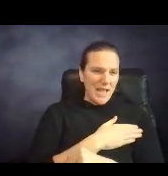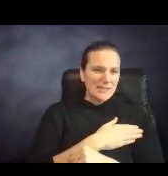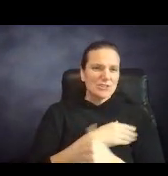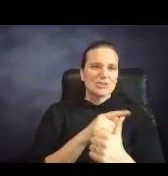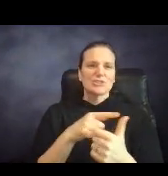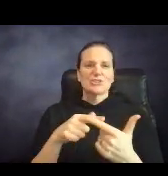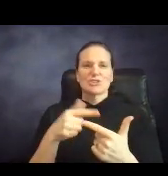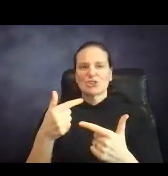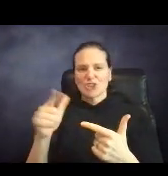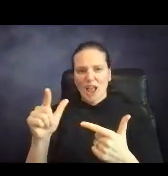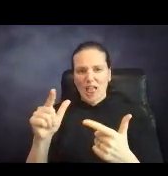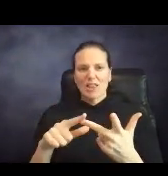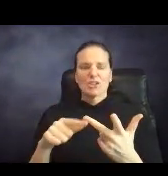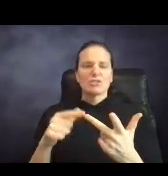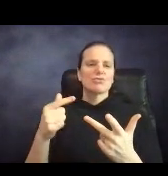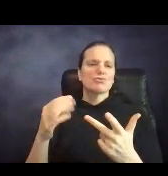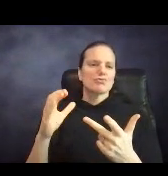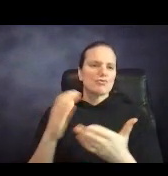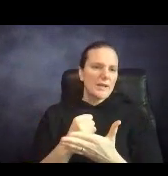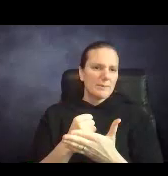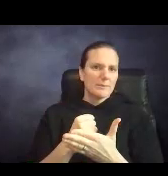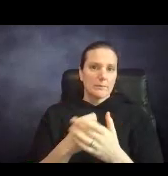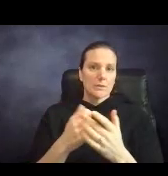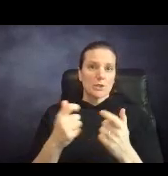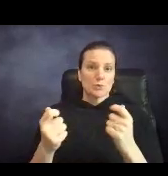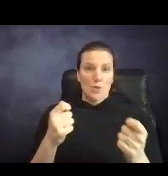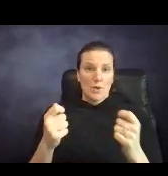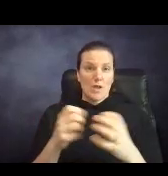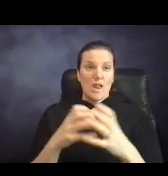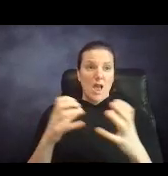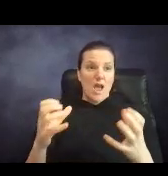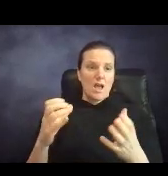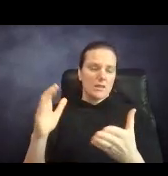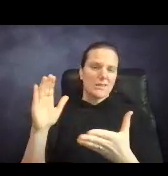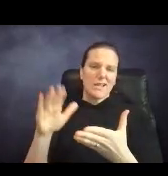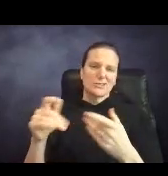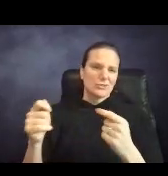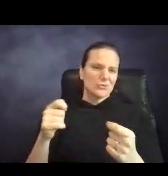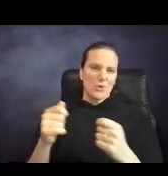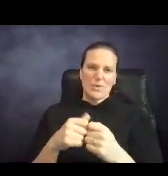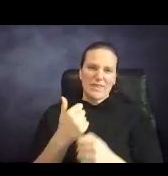the creams, they give us a lot of control. You get less control with the injections and the pellets.